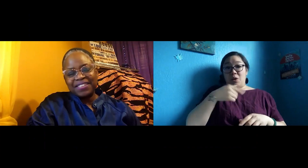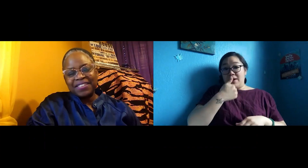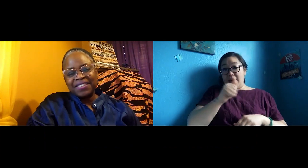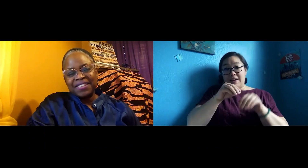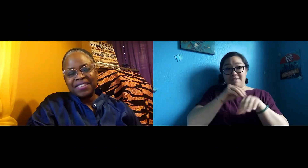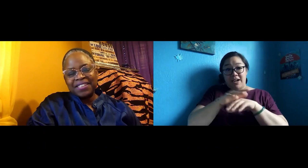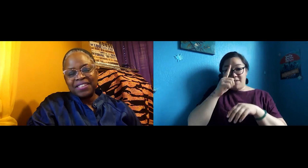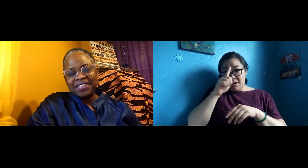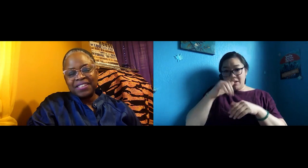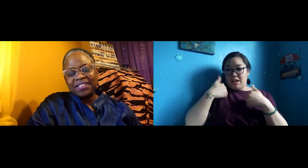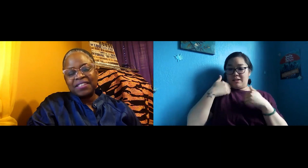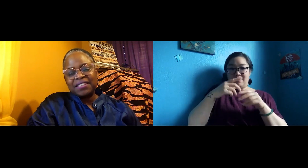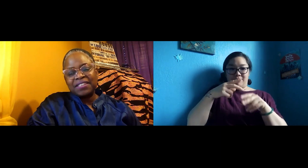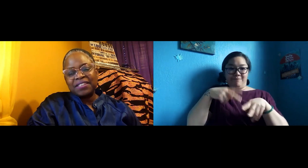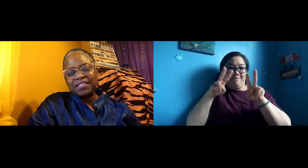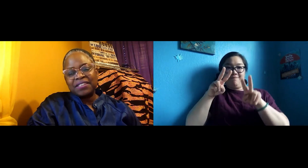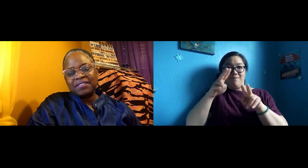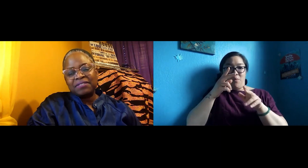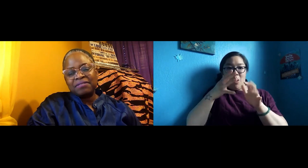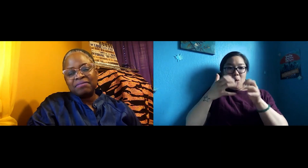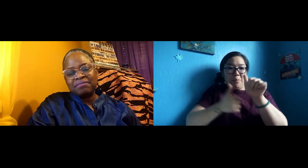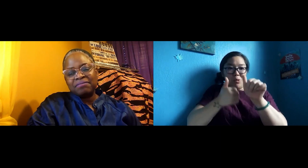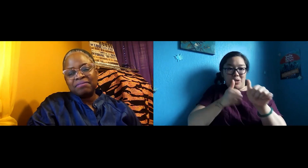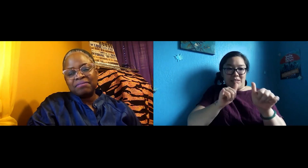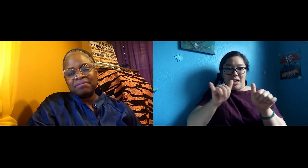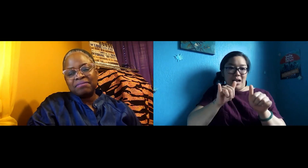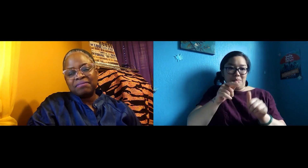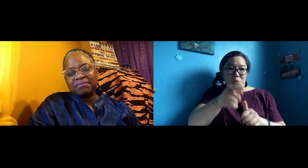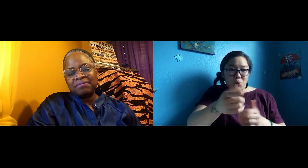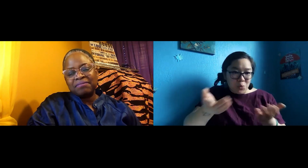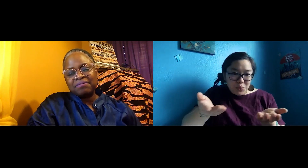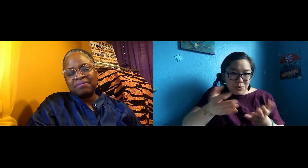Do you have any advice for young people who look up to you, and may want to pursue a similar path?